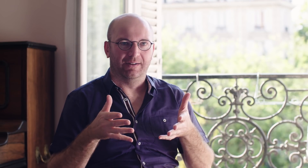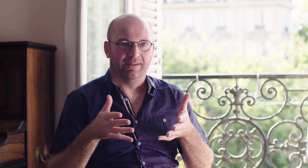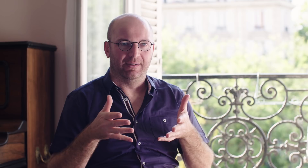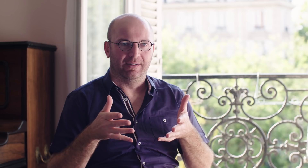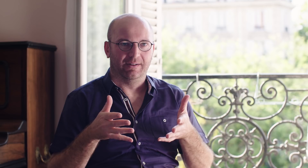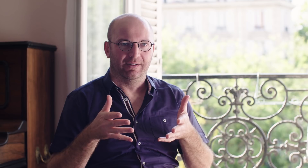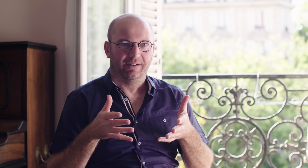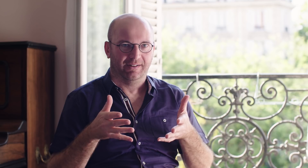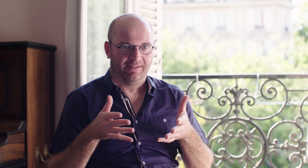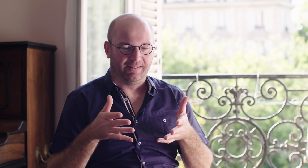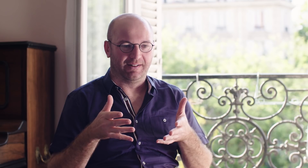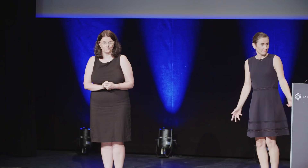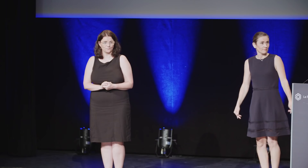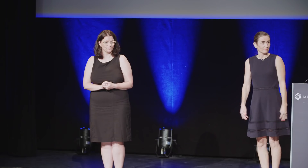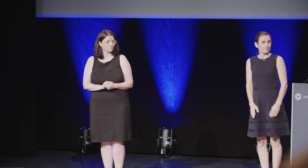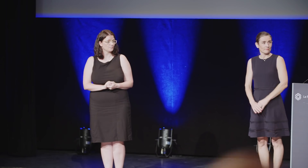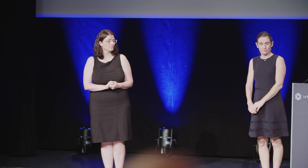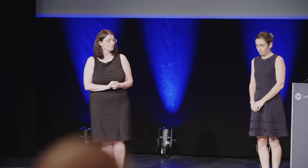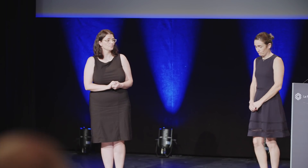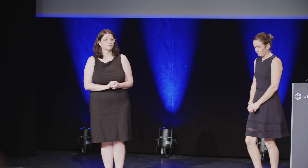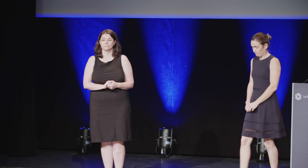and presenting in International Sign.